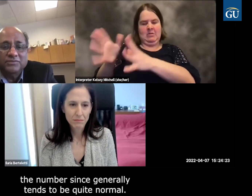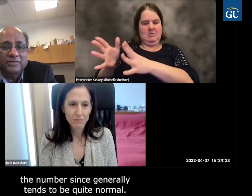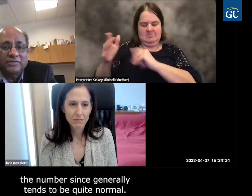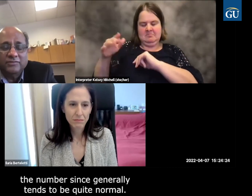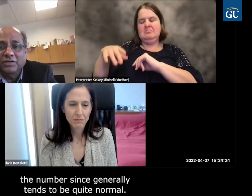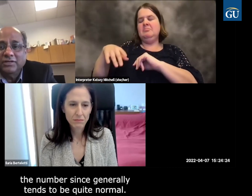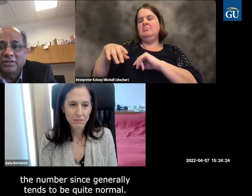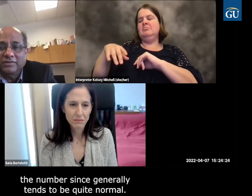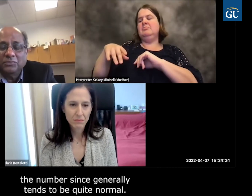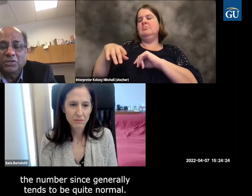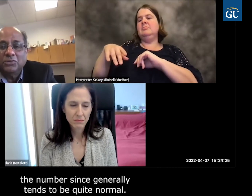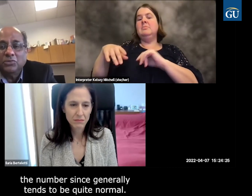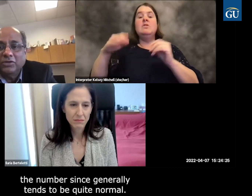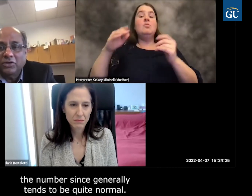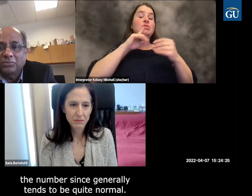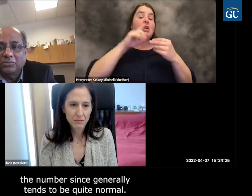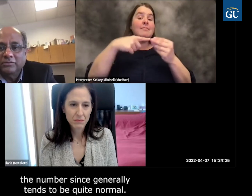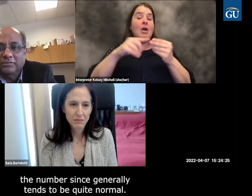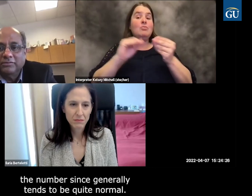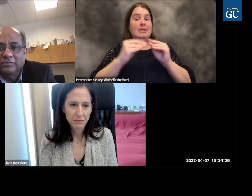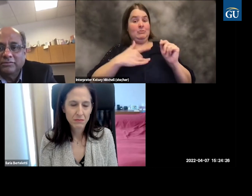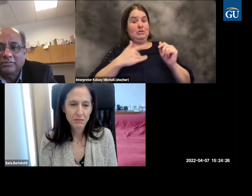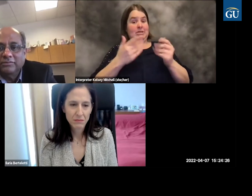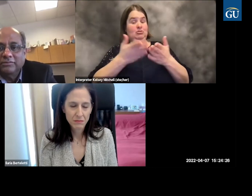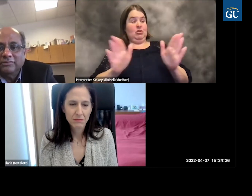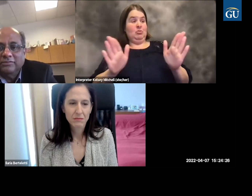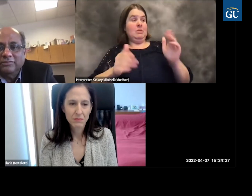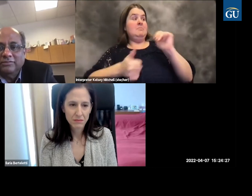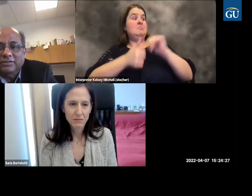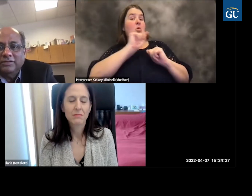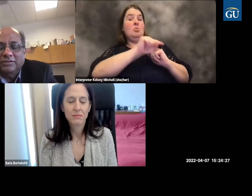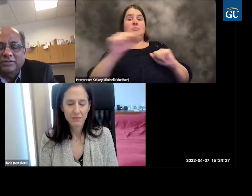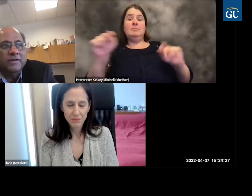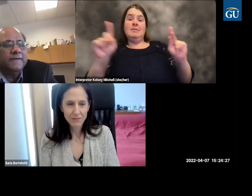number sense generally tends to be quite normal